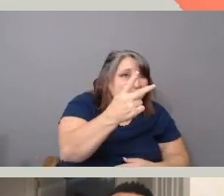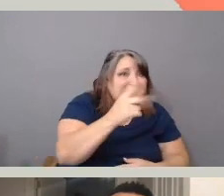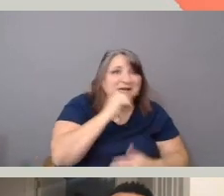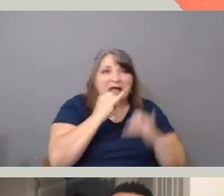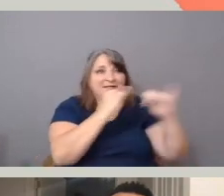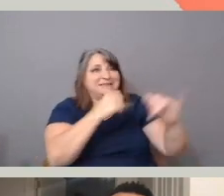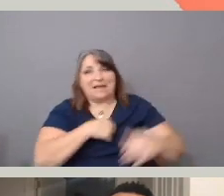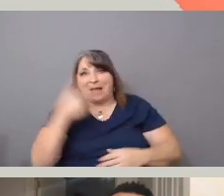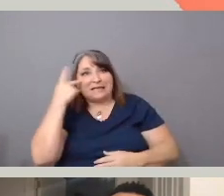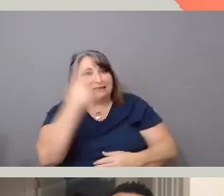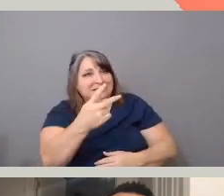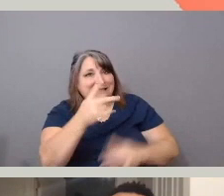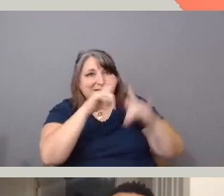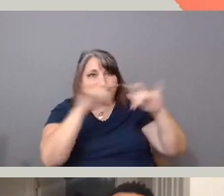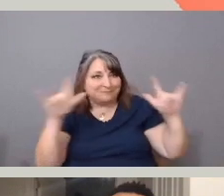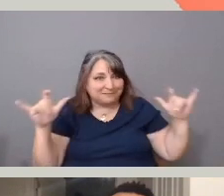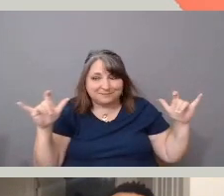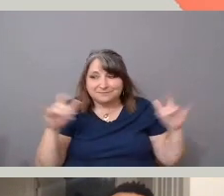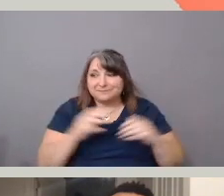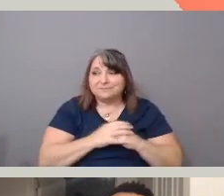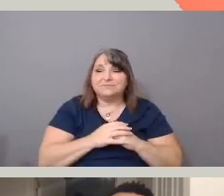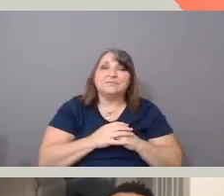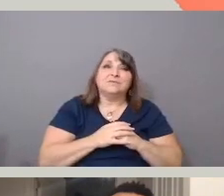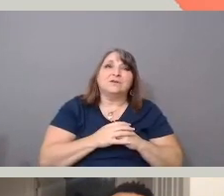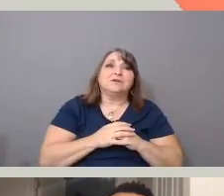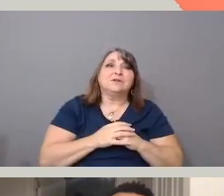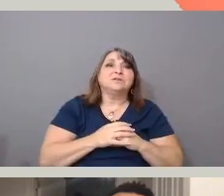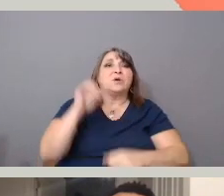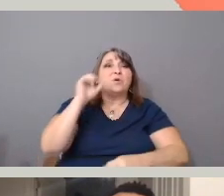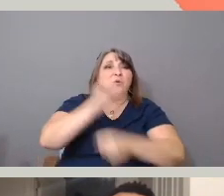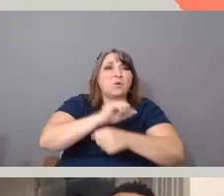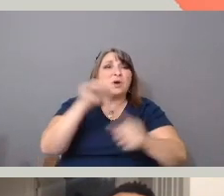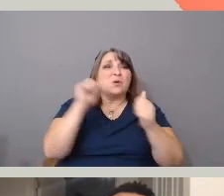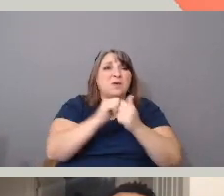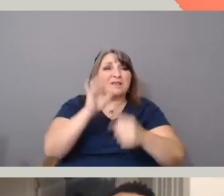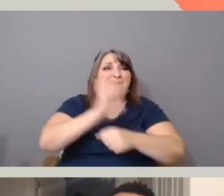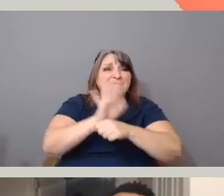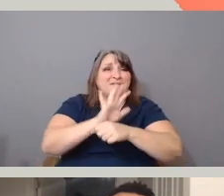And so to work with a filmmaker who can tell you